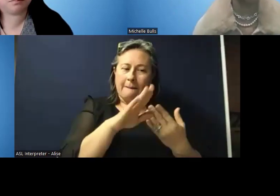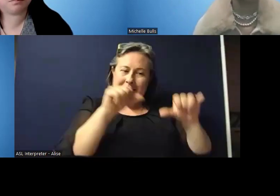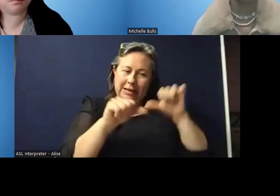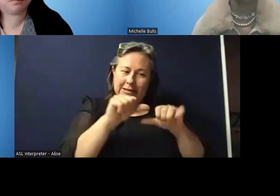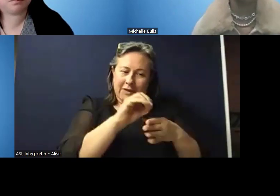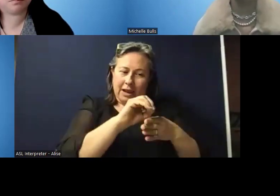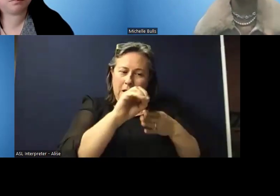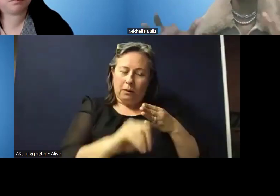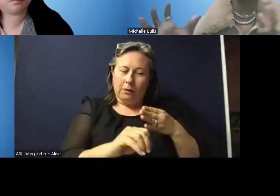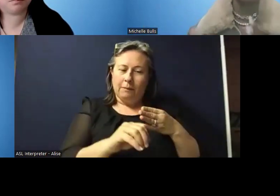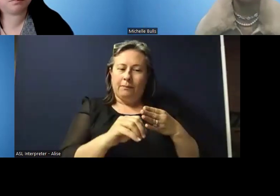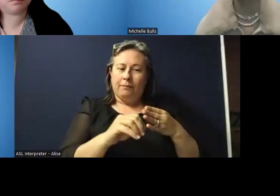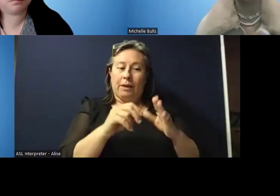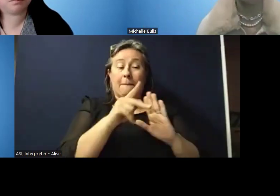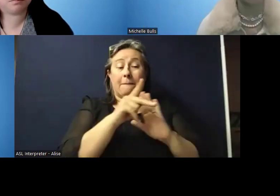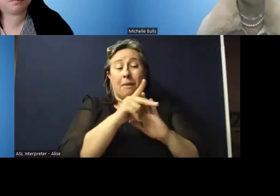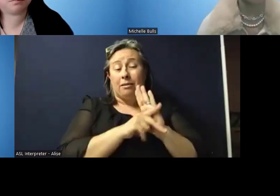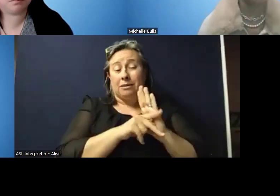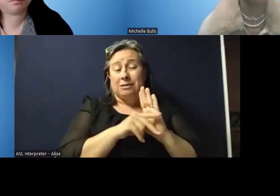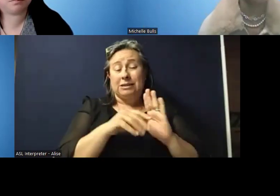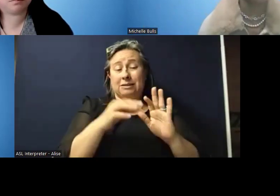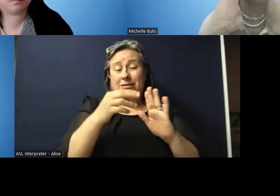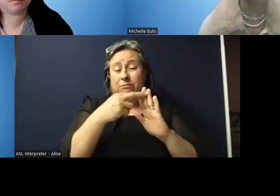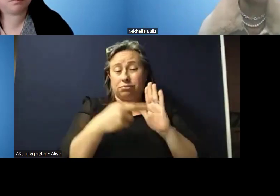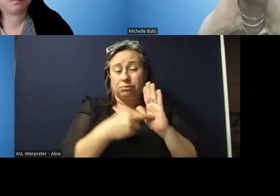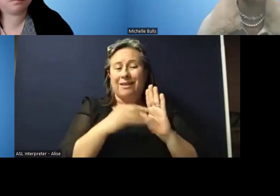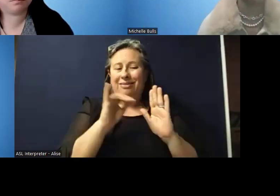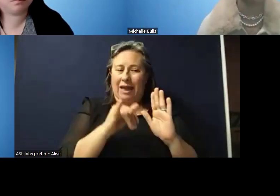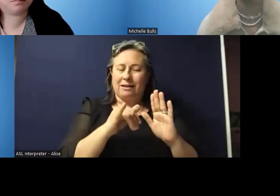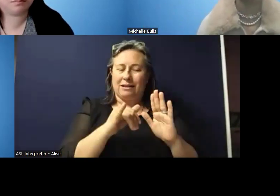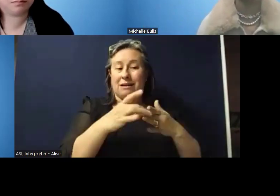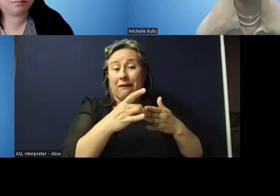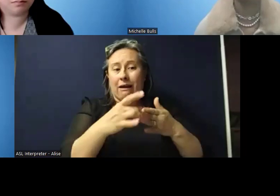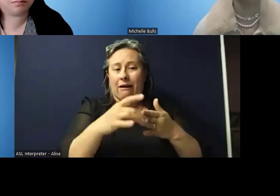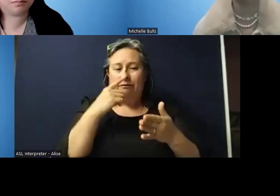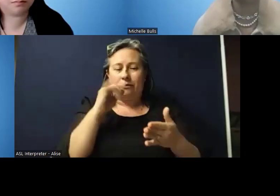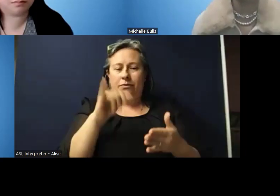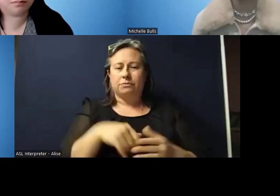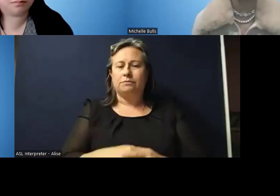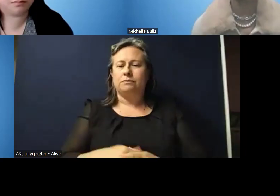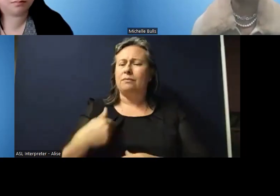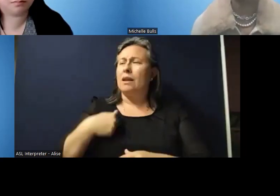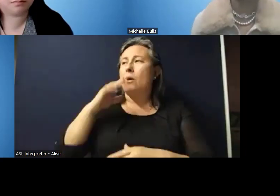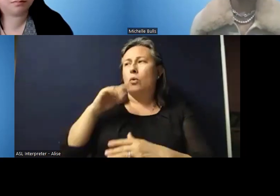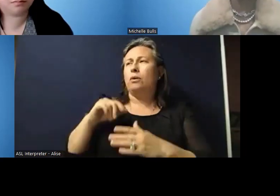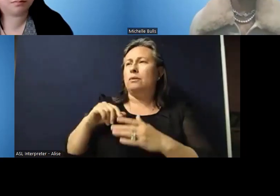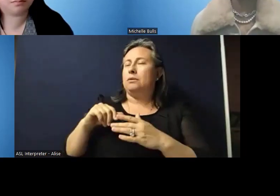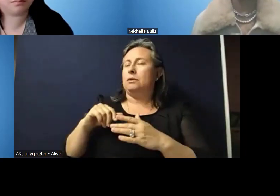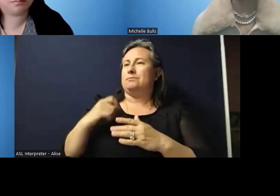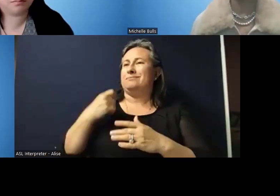and the policy statement is a guideline for that. Kristin Ta: Yeah, I would just piggyback on what Michelle is saying to add on.